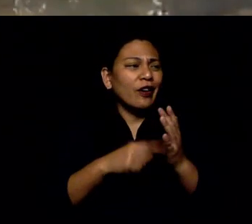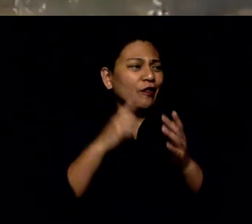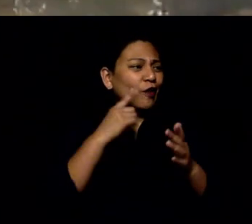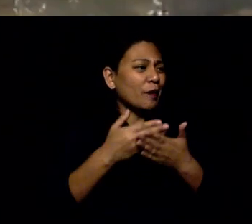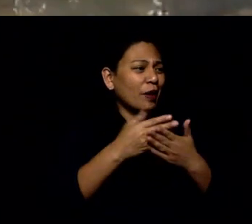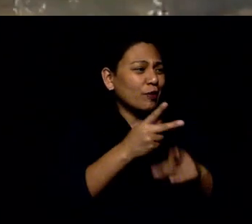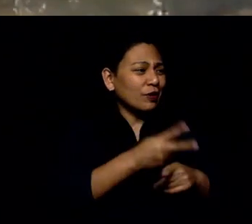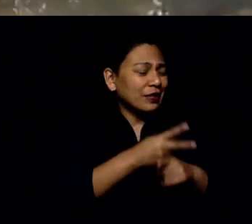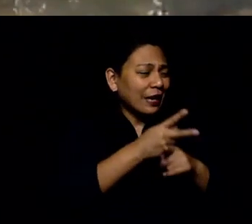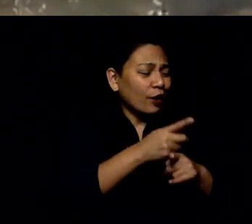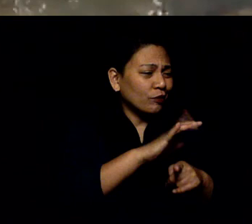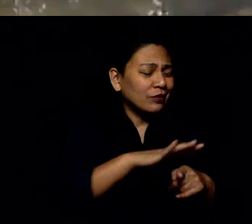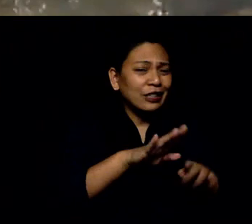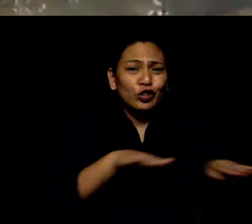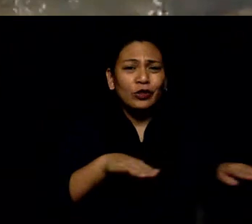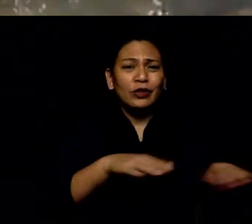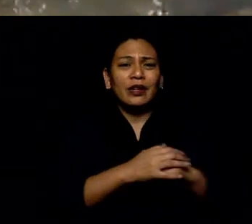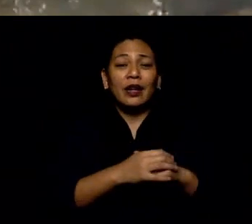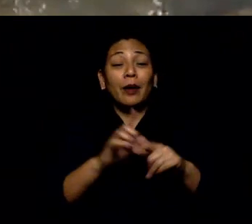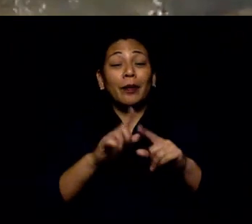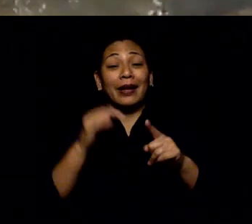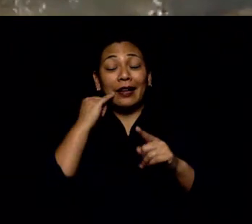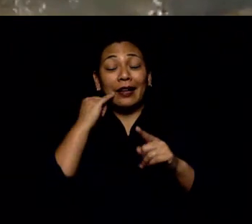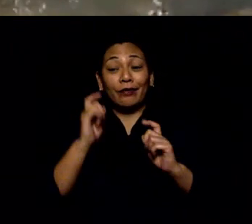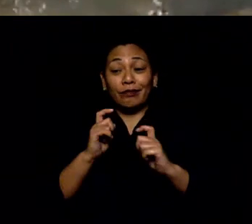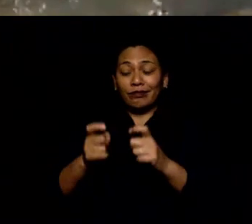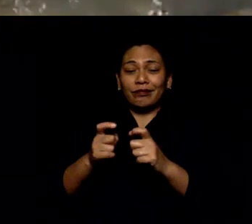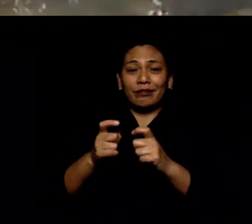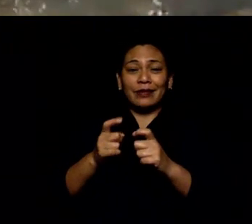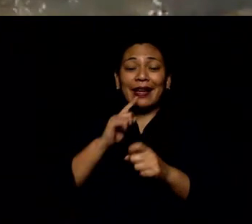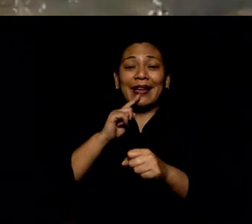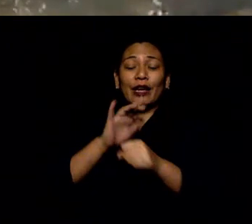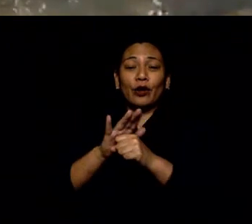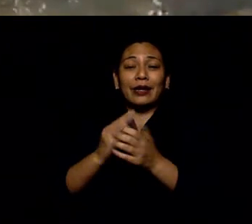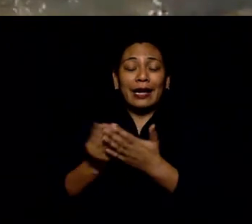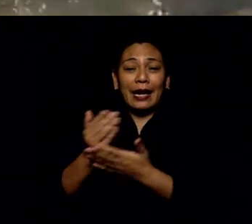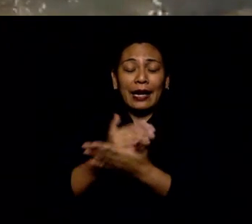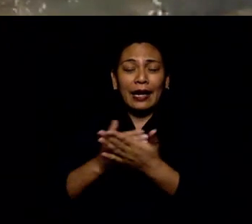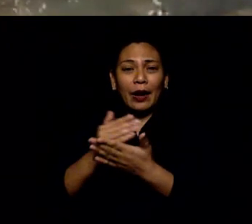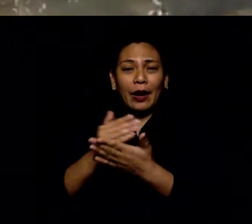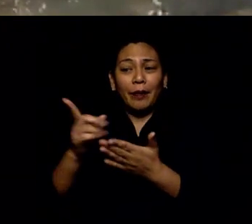By giving a guaranteed income, they can actually use that to pay rent and food.